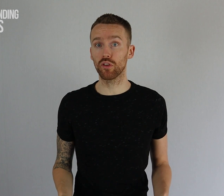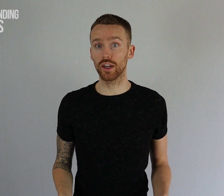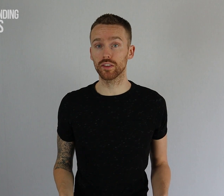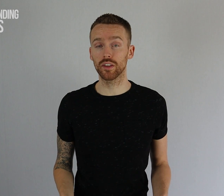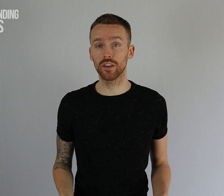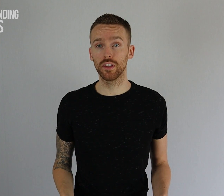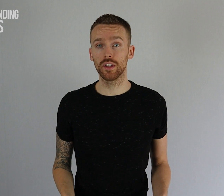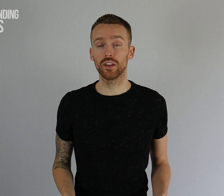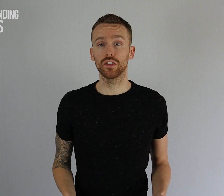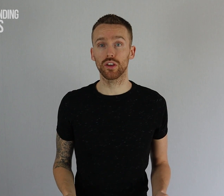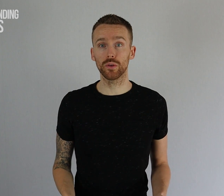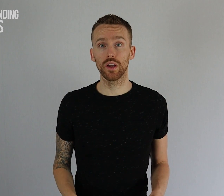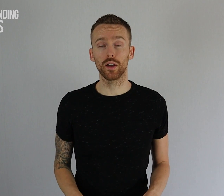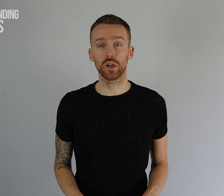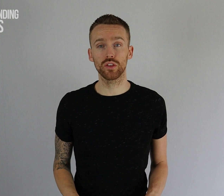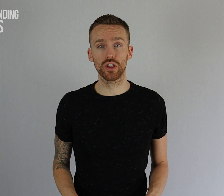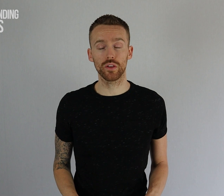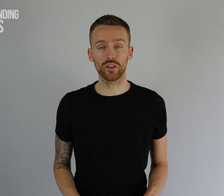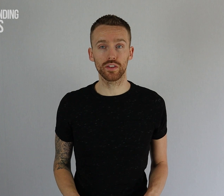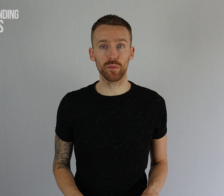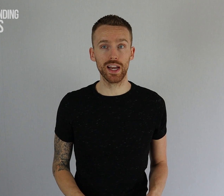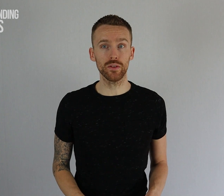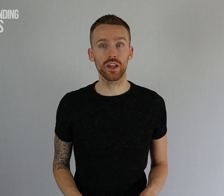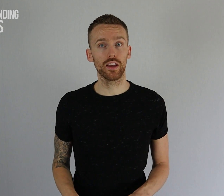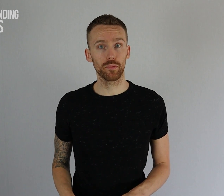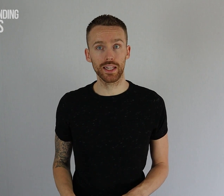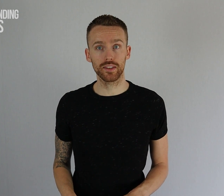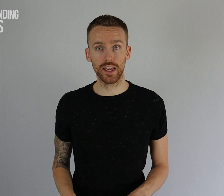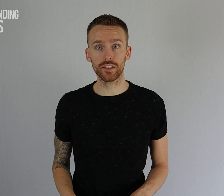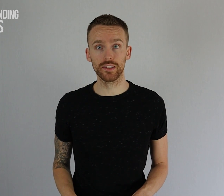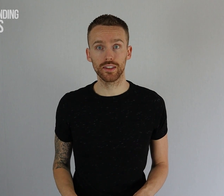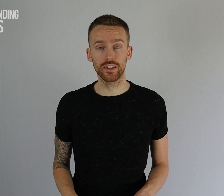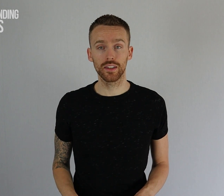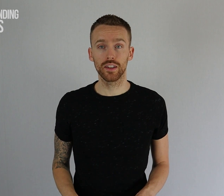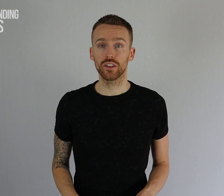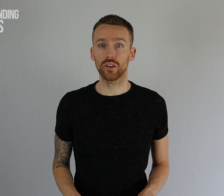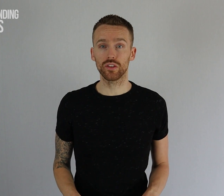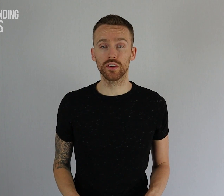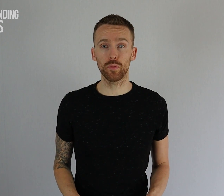a price. So I'm going to show you the sign for pound and pence next. So the sign for